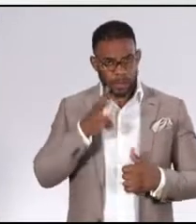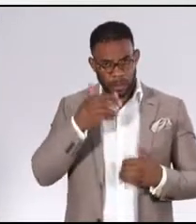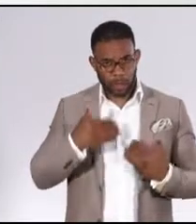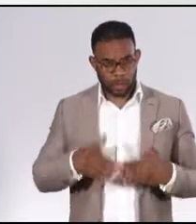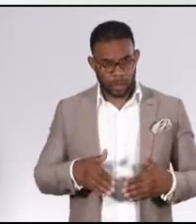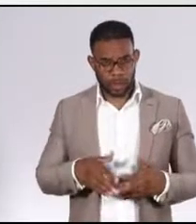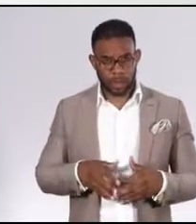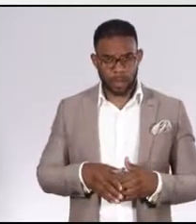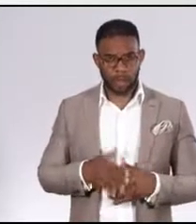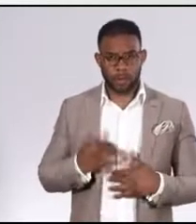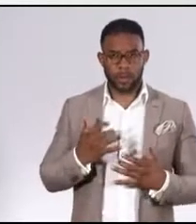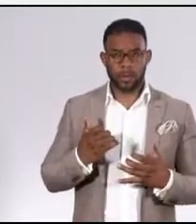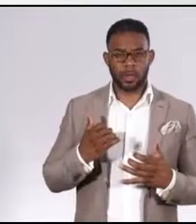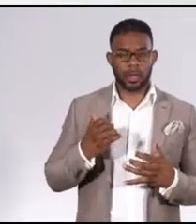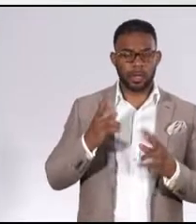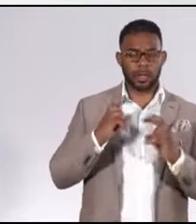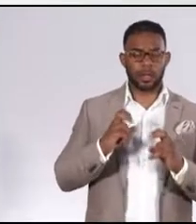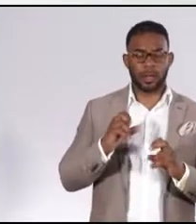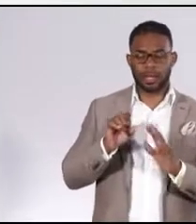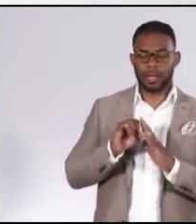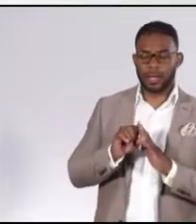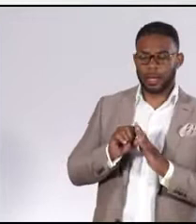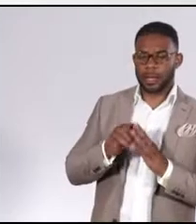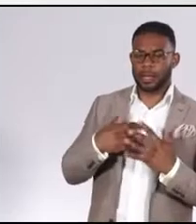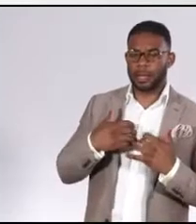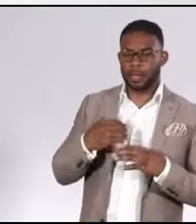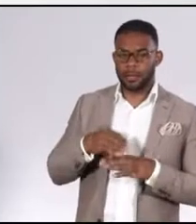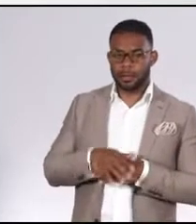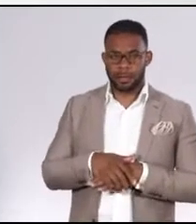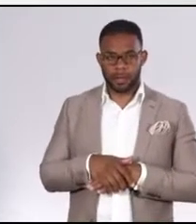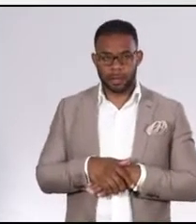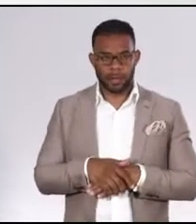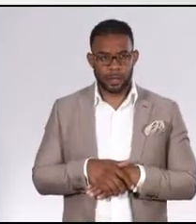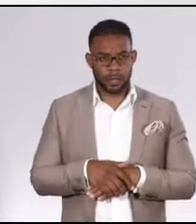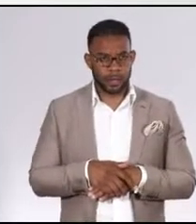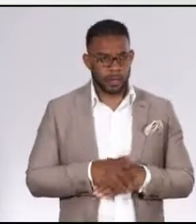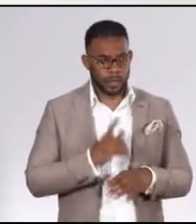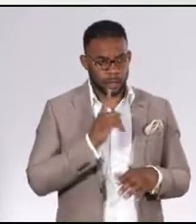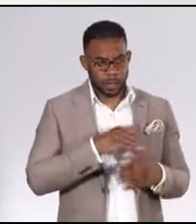We want to explore the symptoms and health effects that are a consequence of your hearing loss,